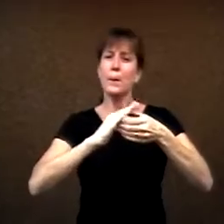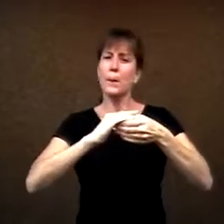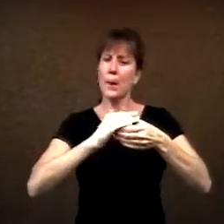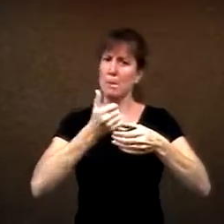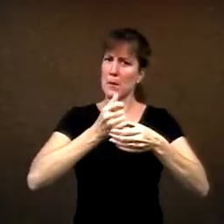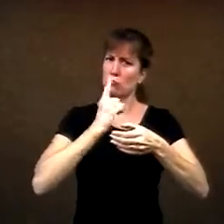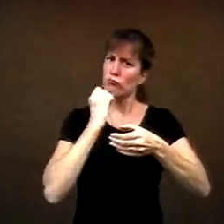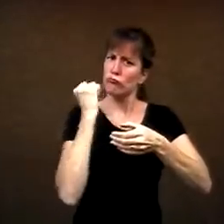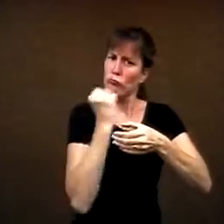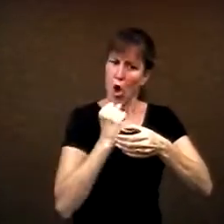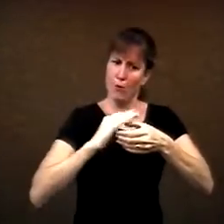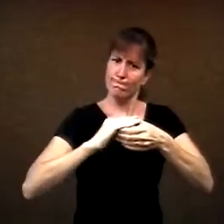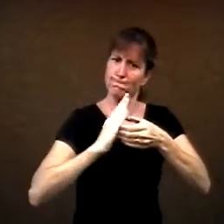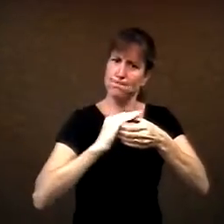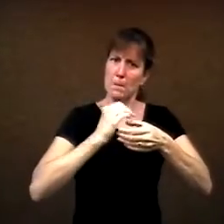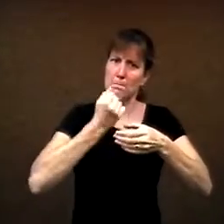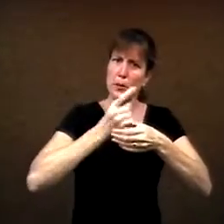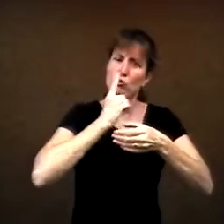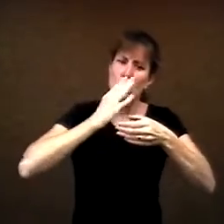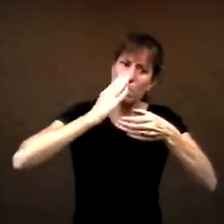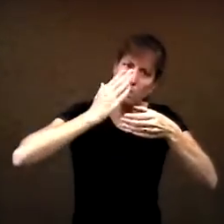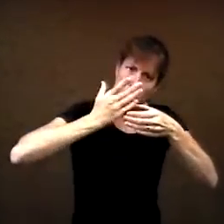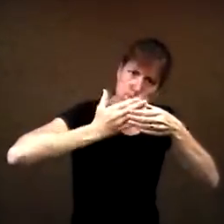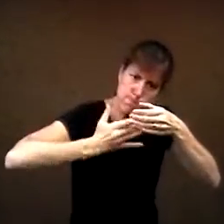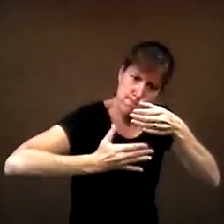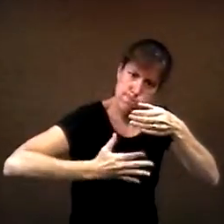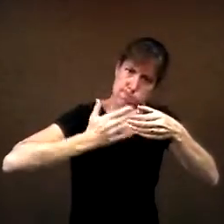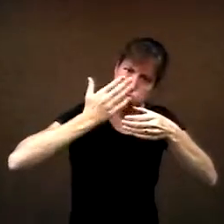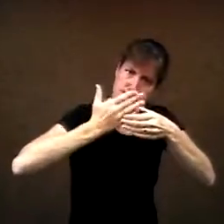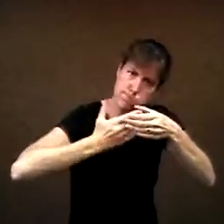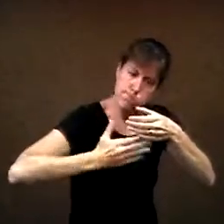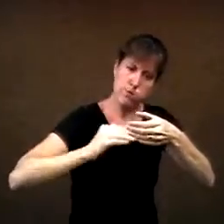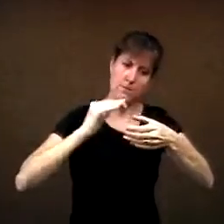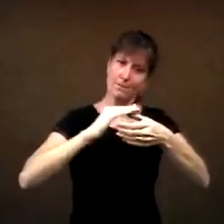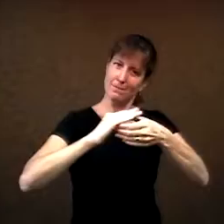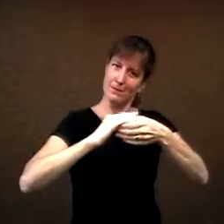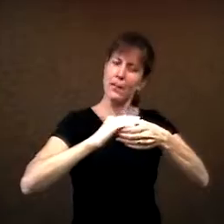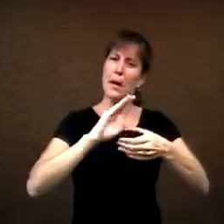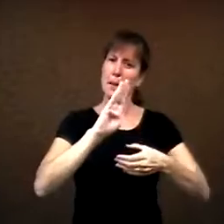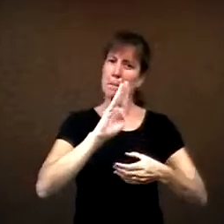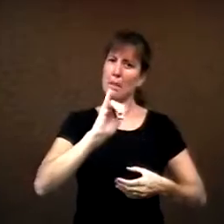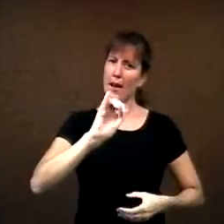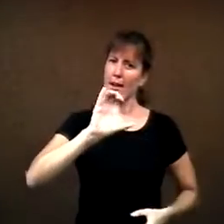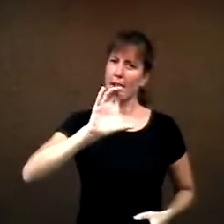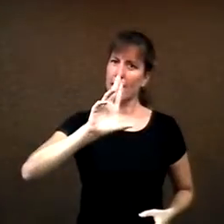from the atrium into the ventricle, is also known as, the bicuspid, or mitral valve.